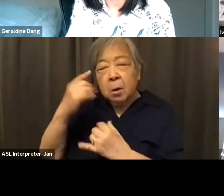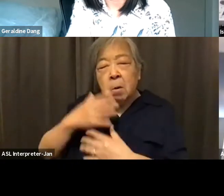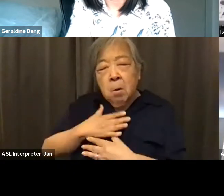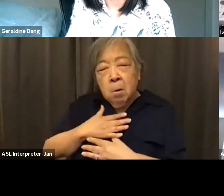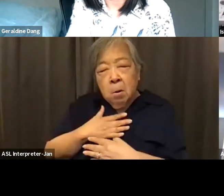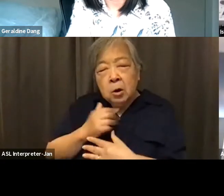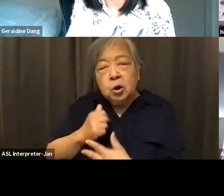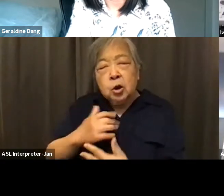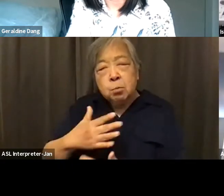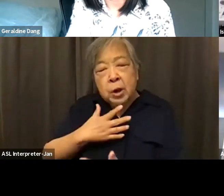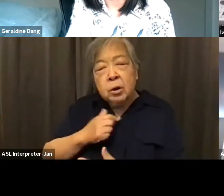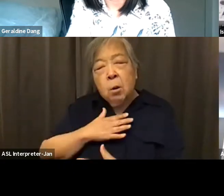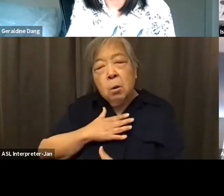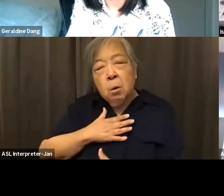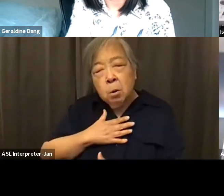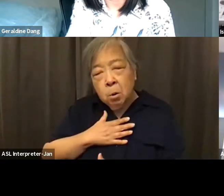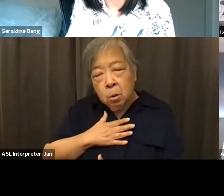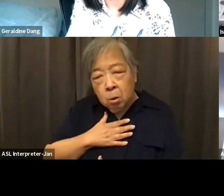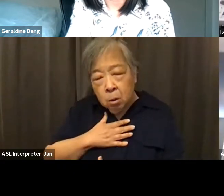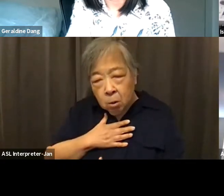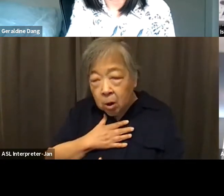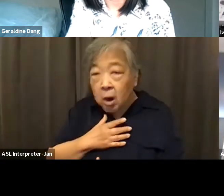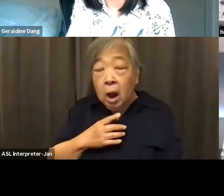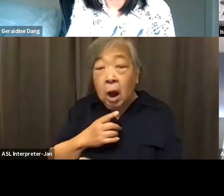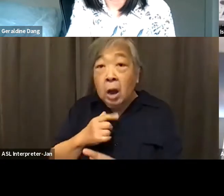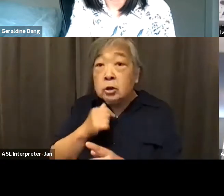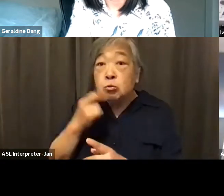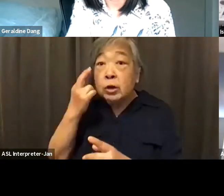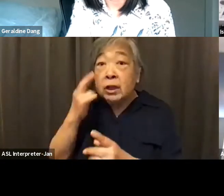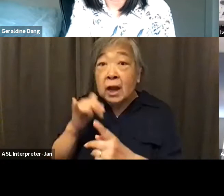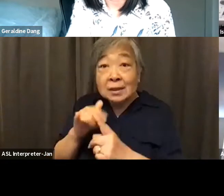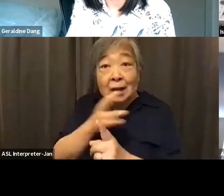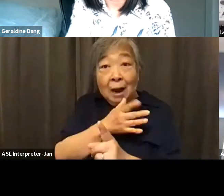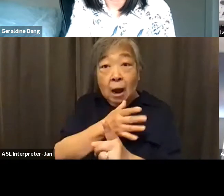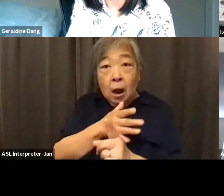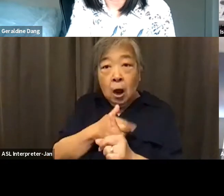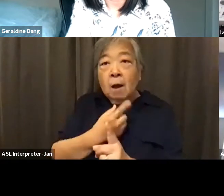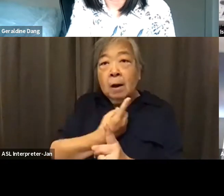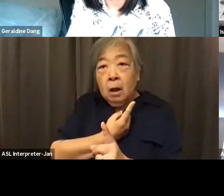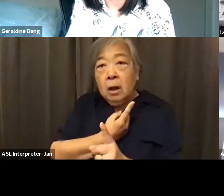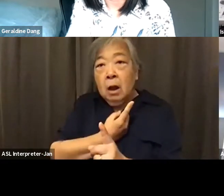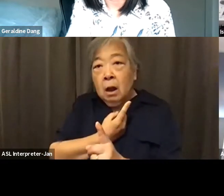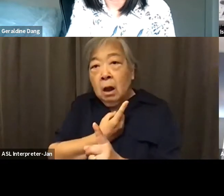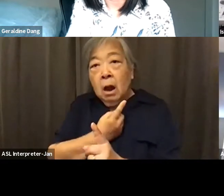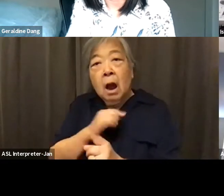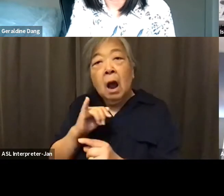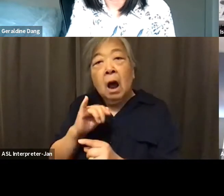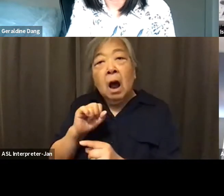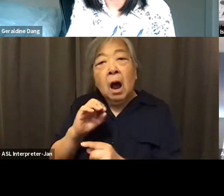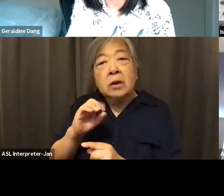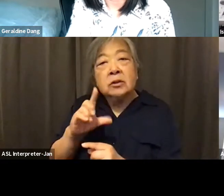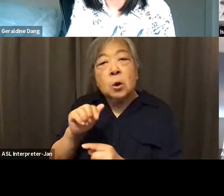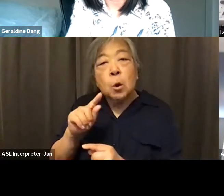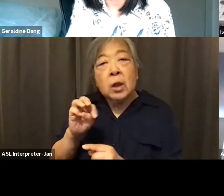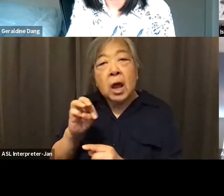how much of a huge toll it was to feel so isolated in that space, getting all these